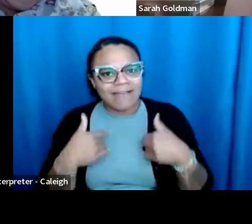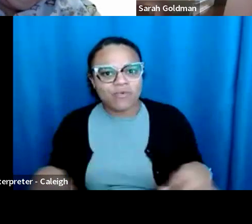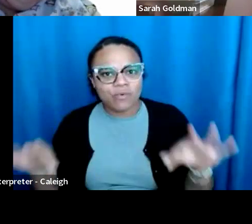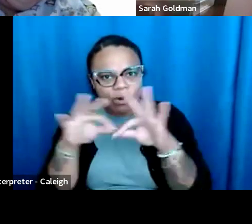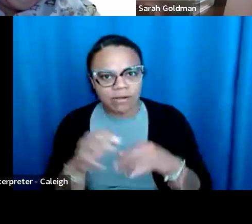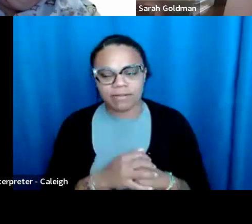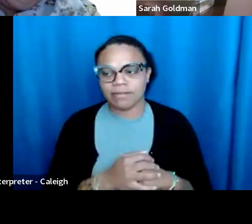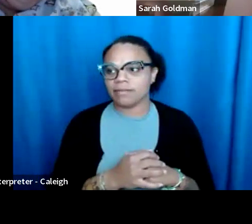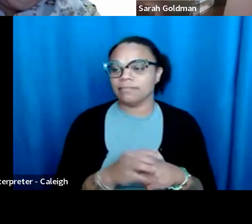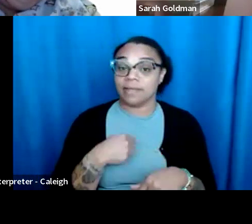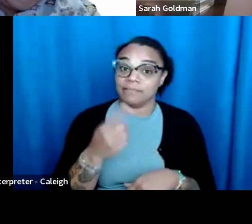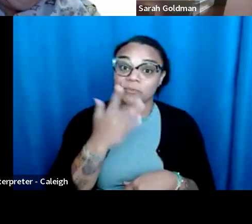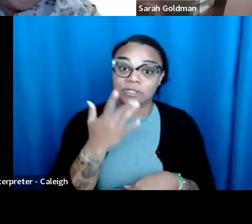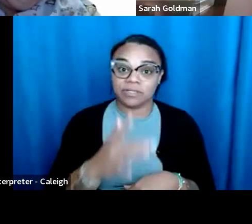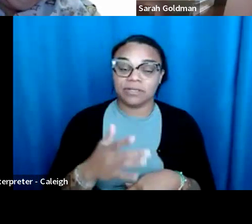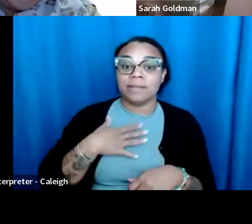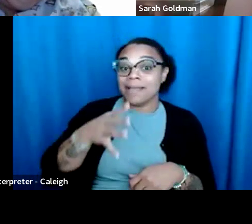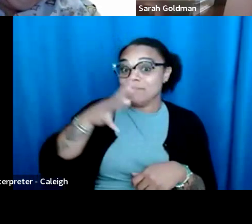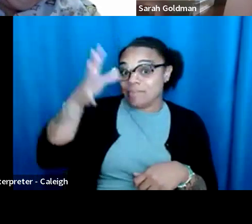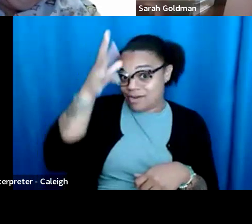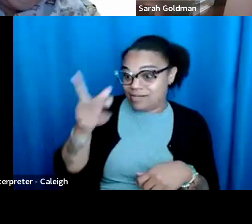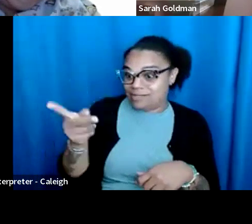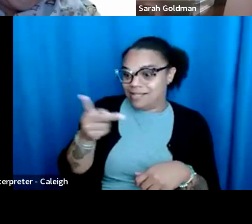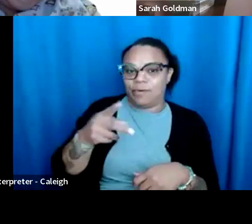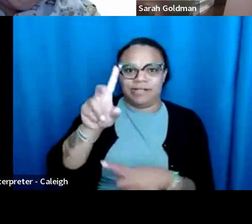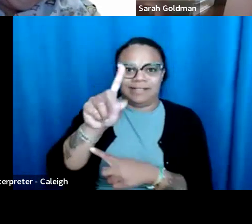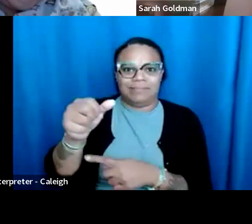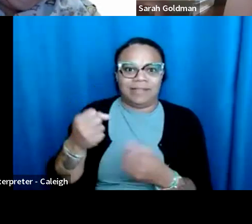my parents were disability advocates long before I was born.